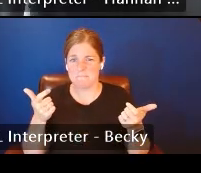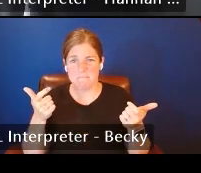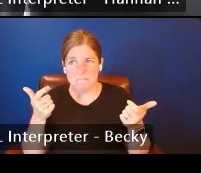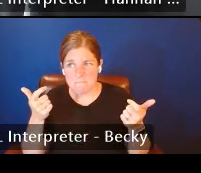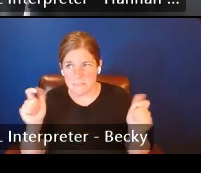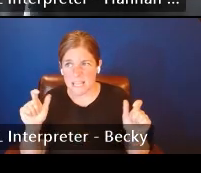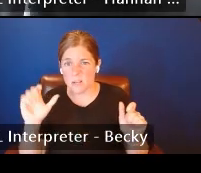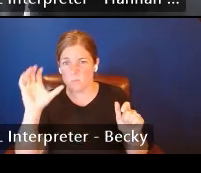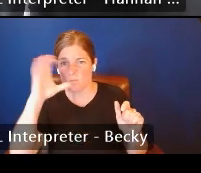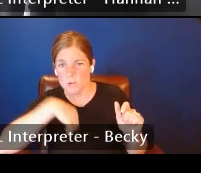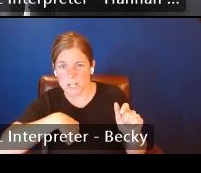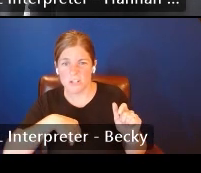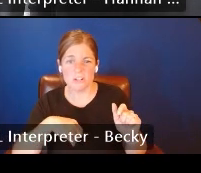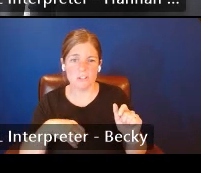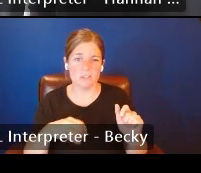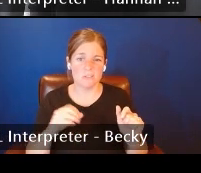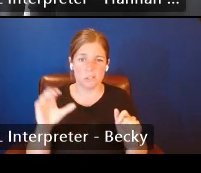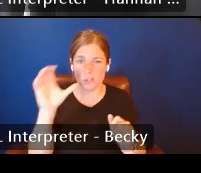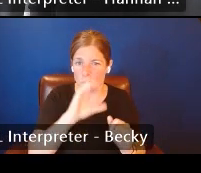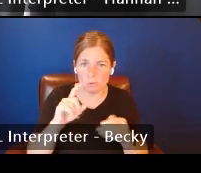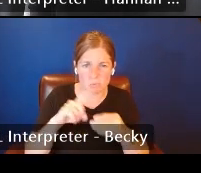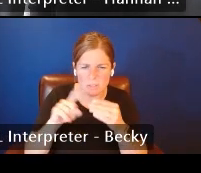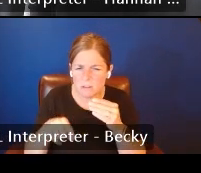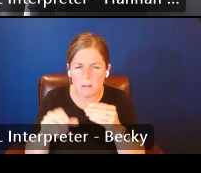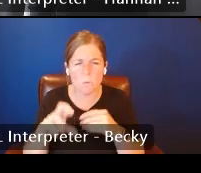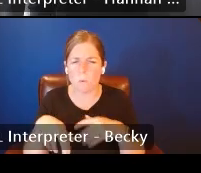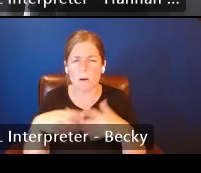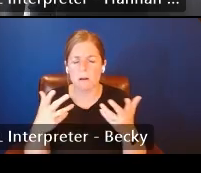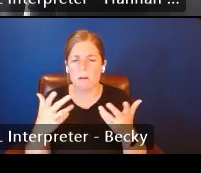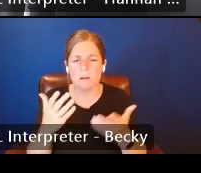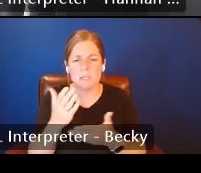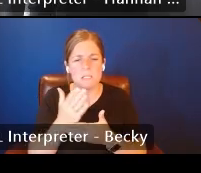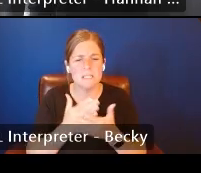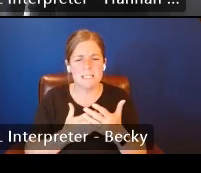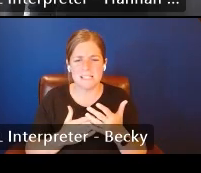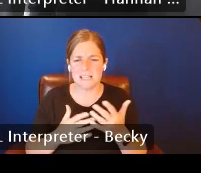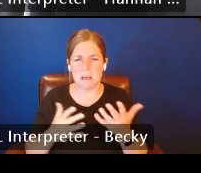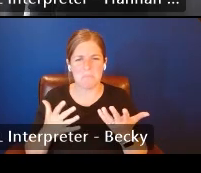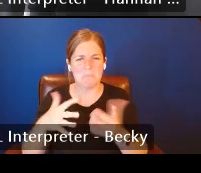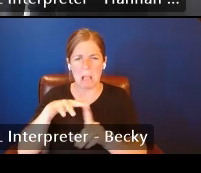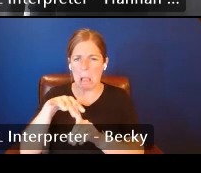or was there some spatial context that it gave you?